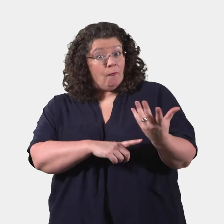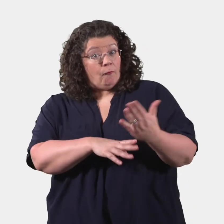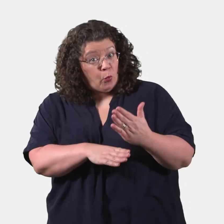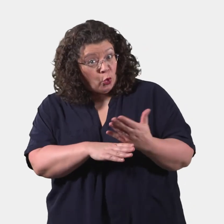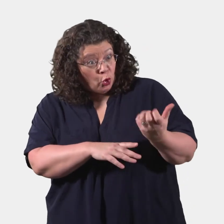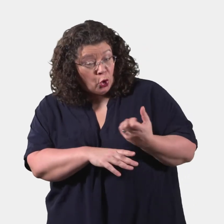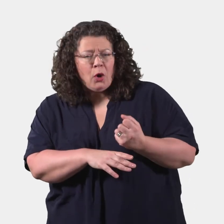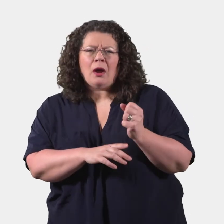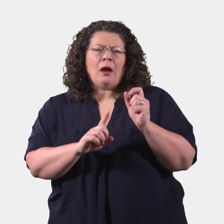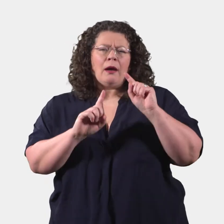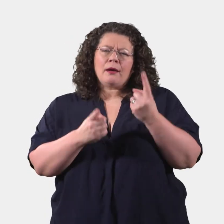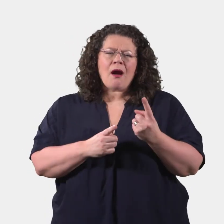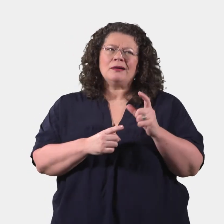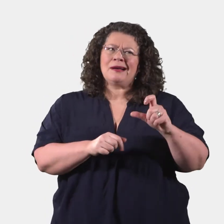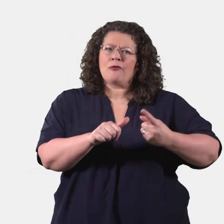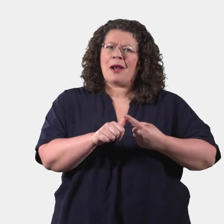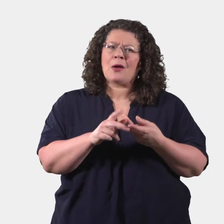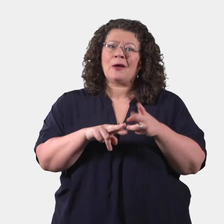if you earn more than a certain amount per week.